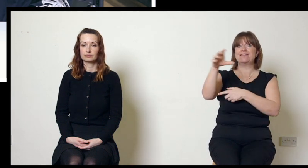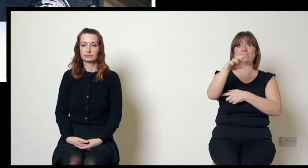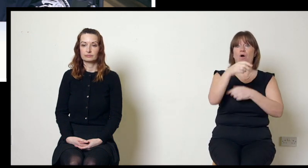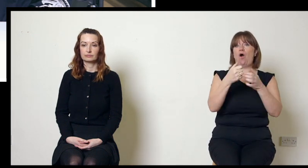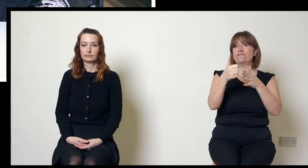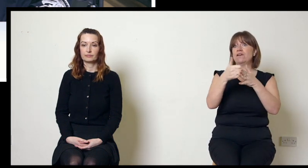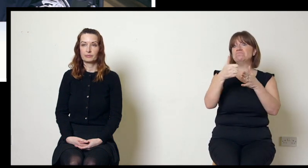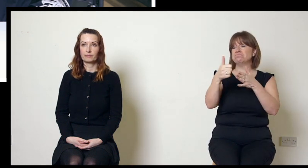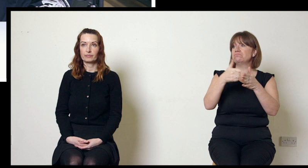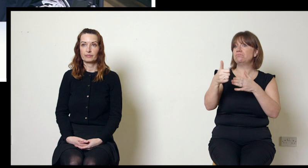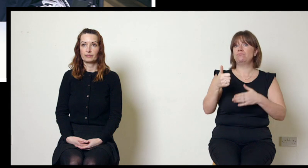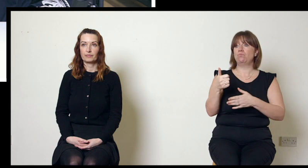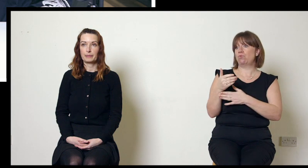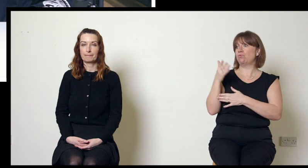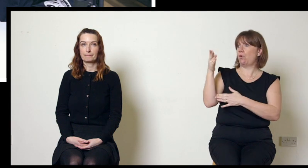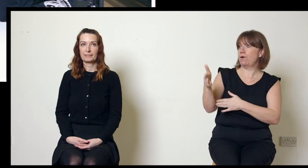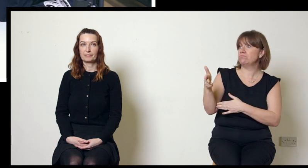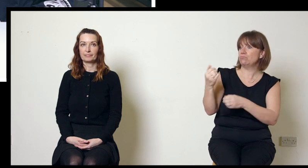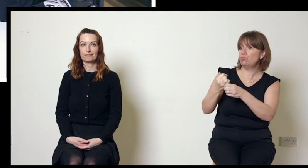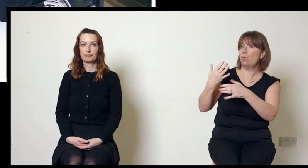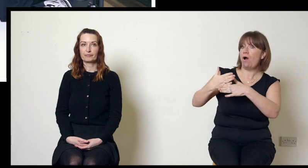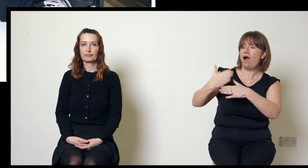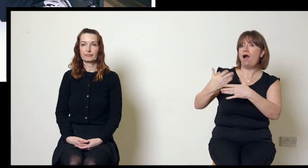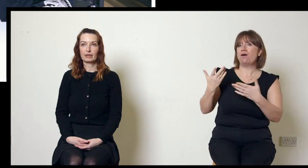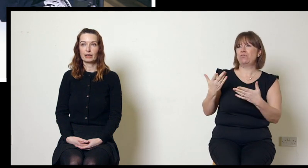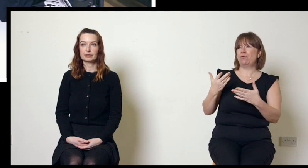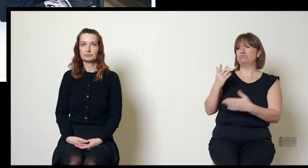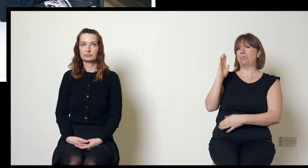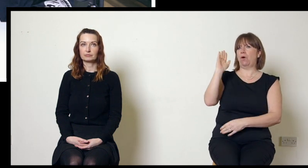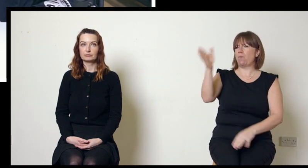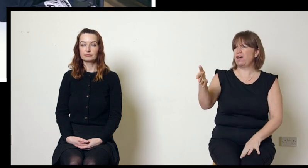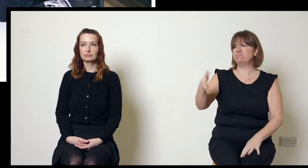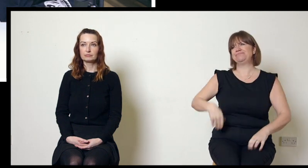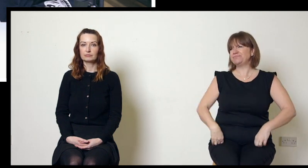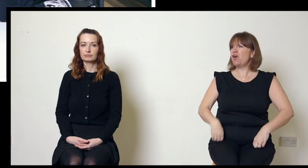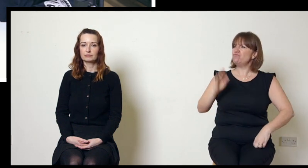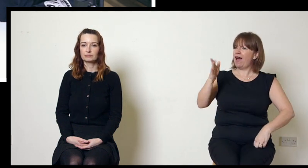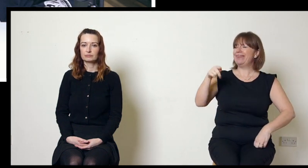But when we go into a neighbourhood to do work, we don't go in and kind of say to a neighbourhood, “right, this is what you need to do